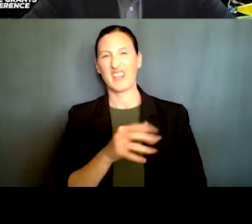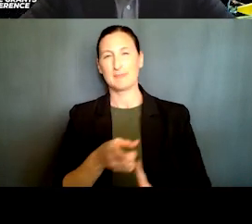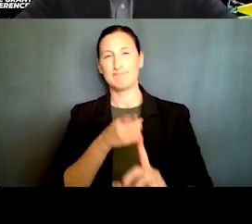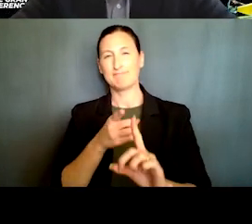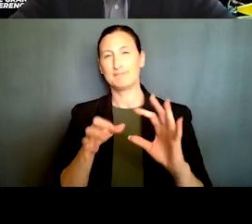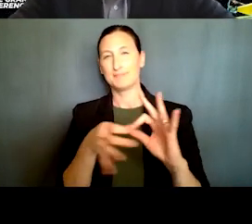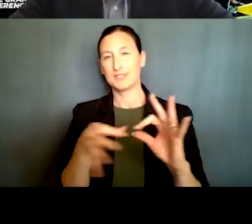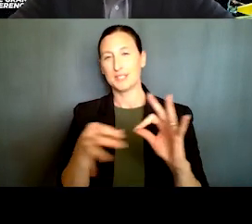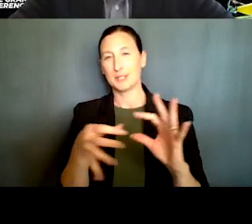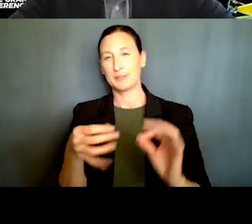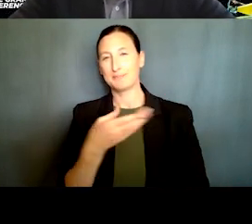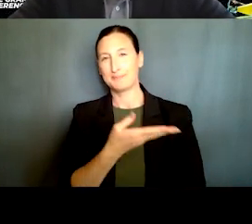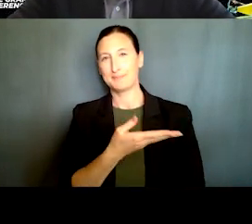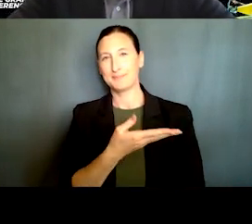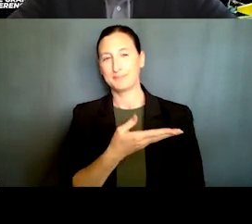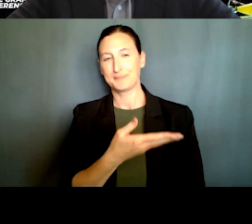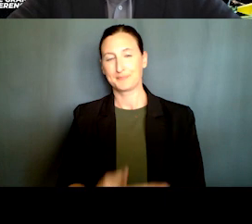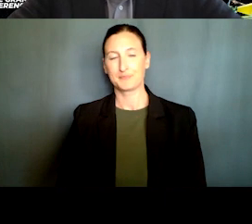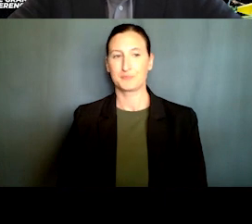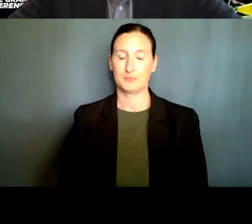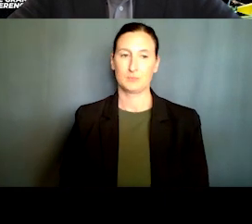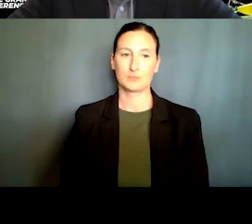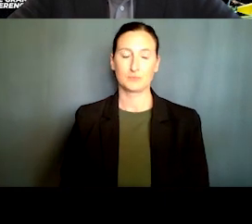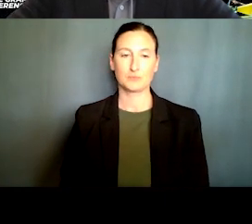This is not really different than the others.